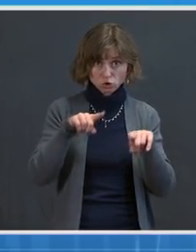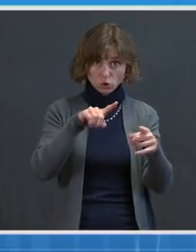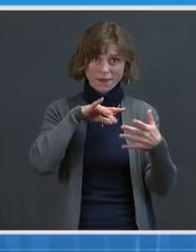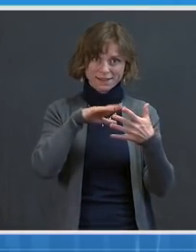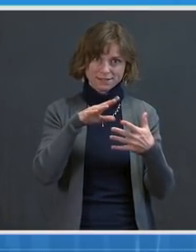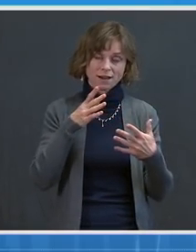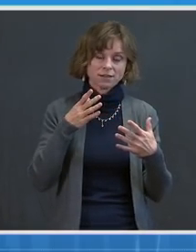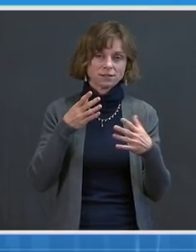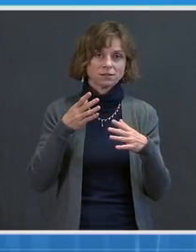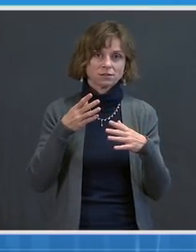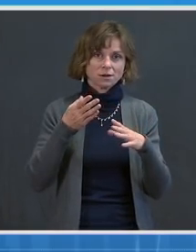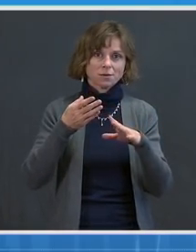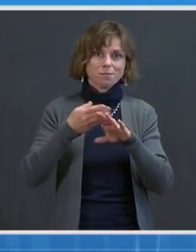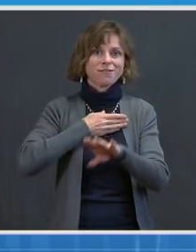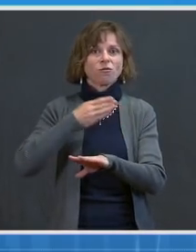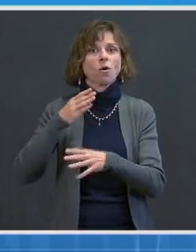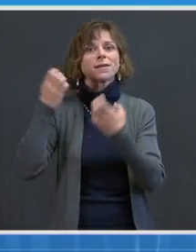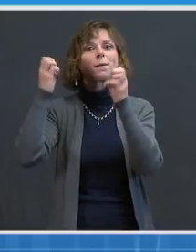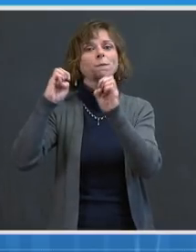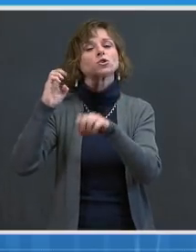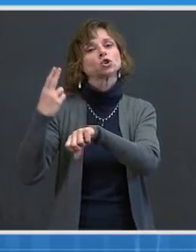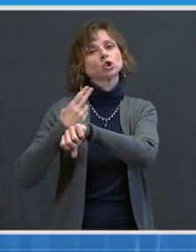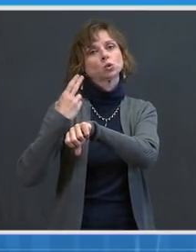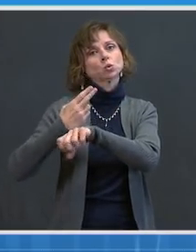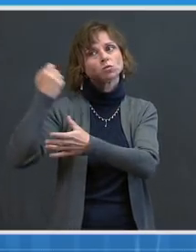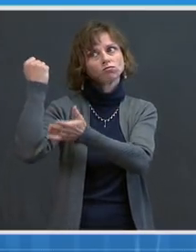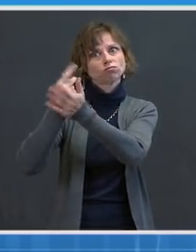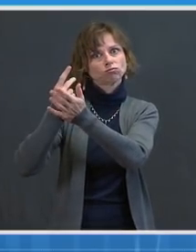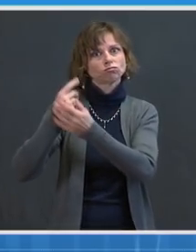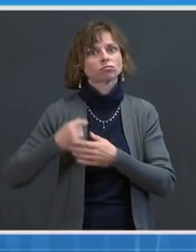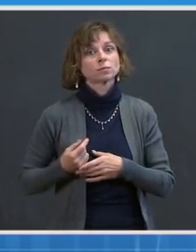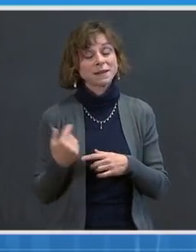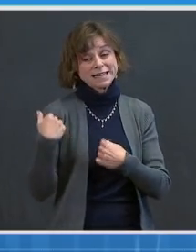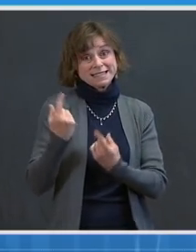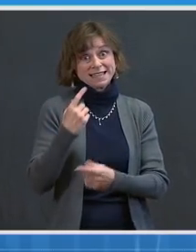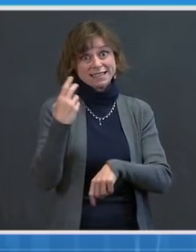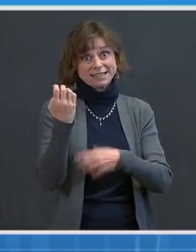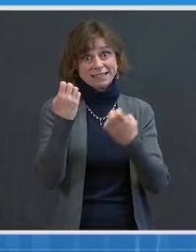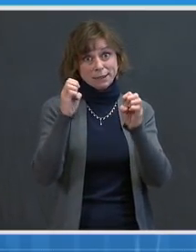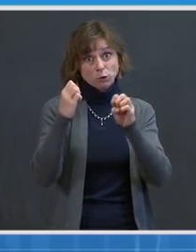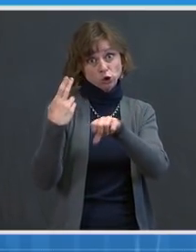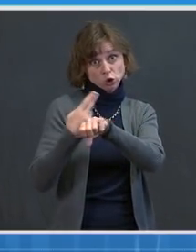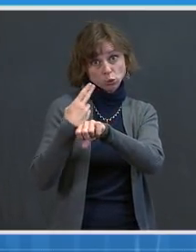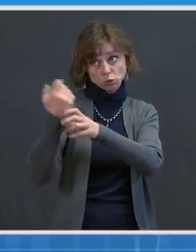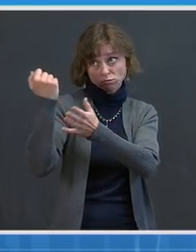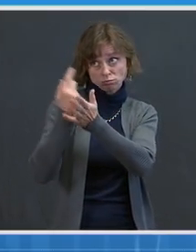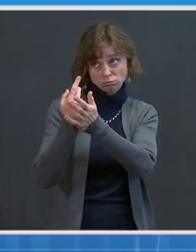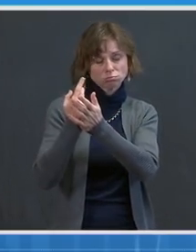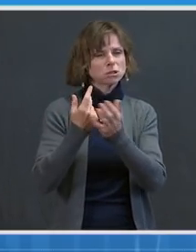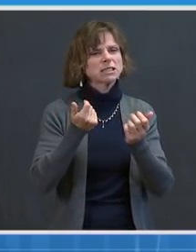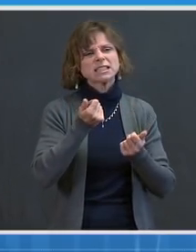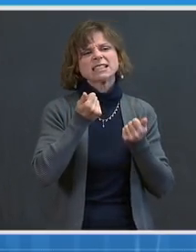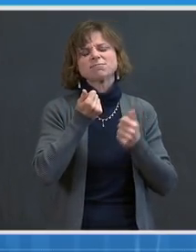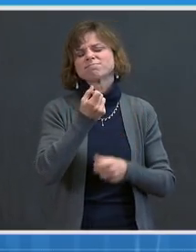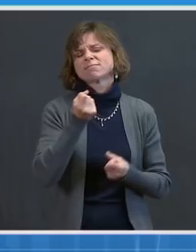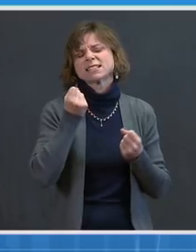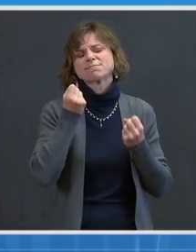since the EUA, several thousands of pregnant individuals have actually gotten vaccinated.